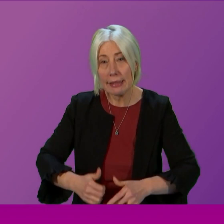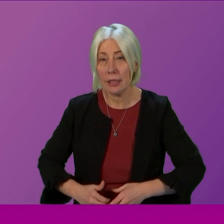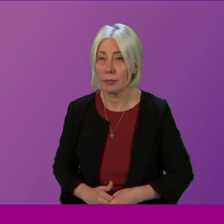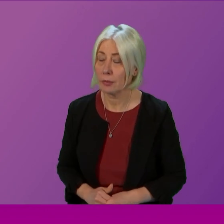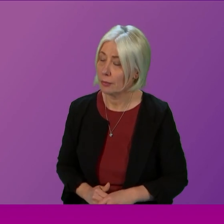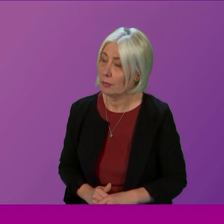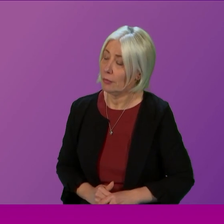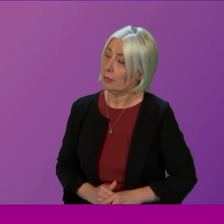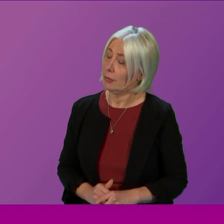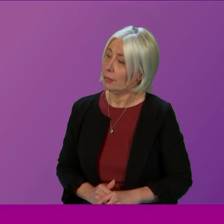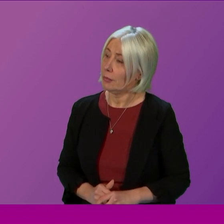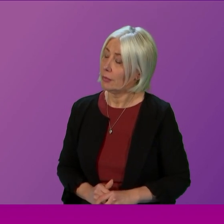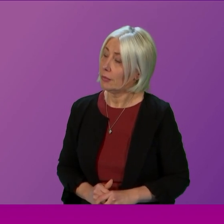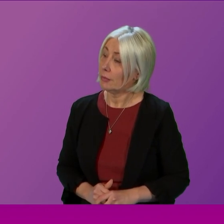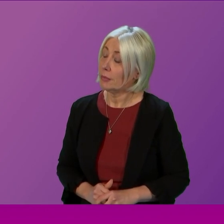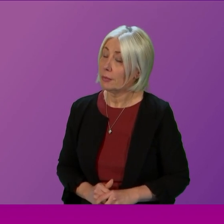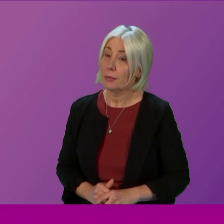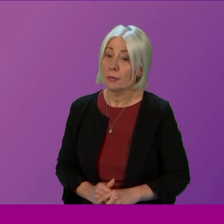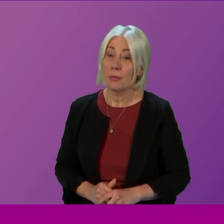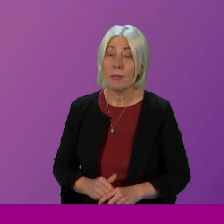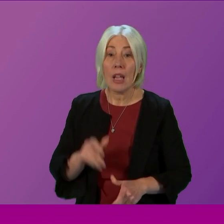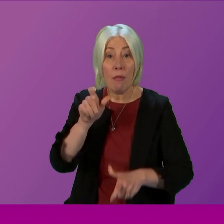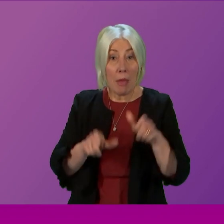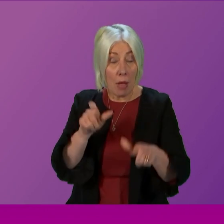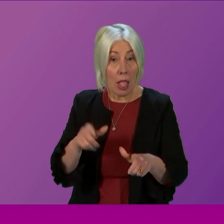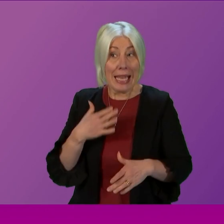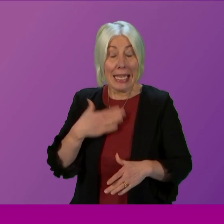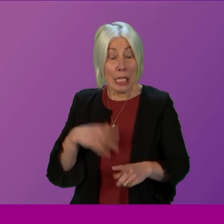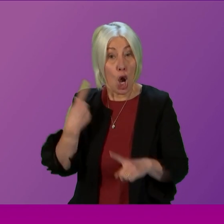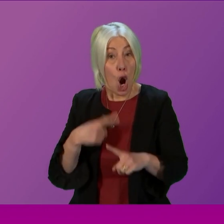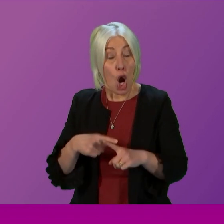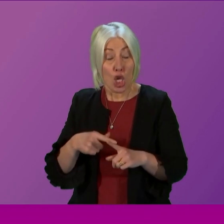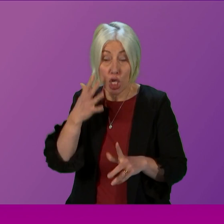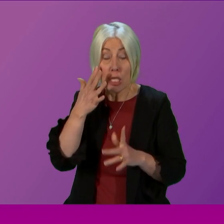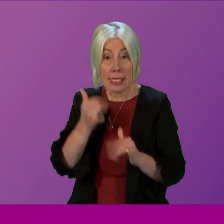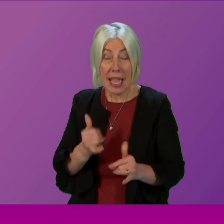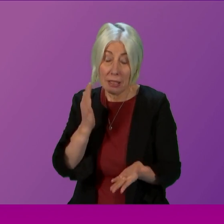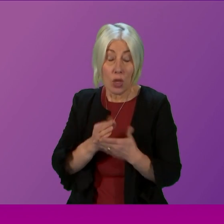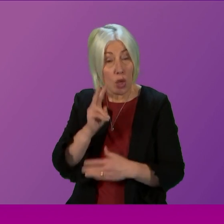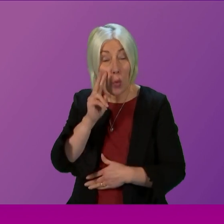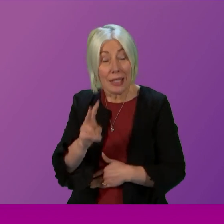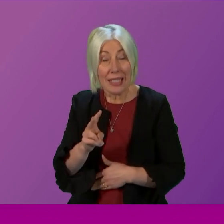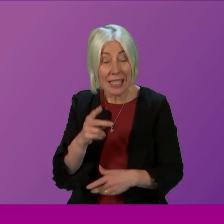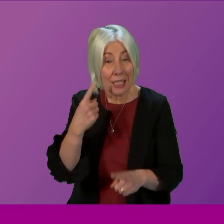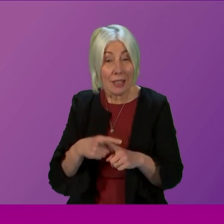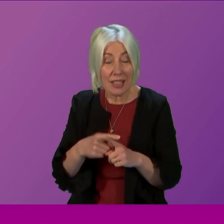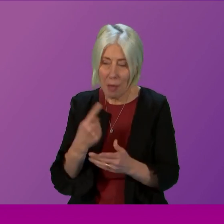People who need urgent tests are seen quickly. Often, individual cases are, rightly,